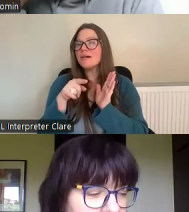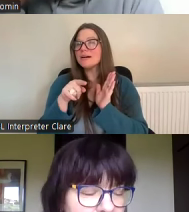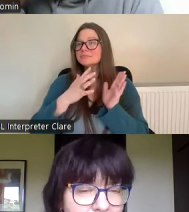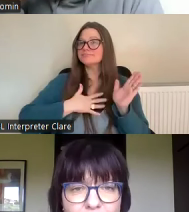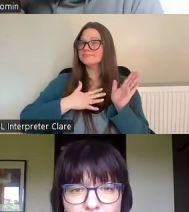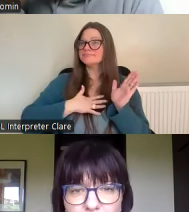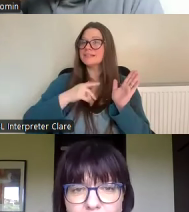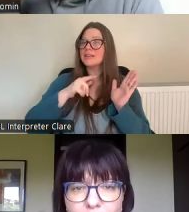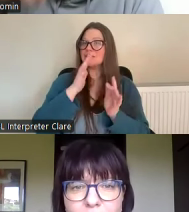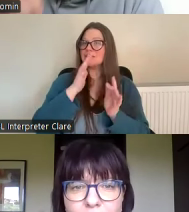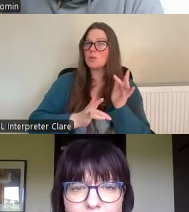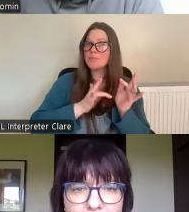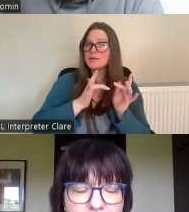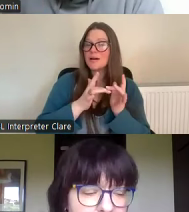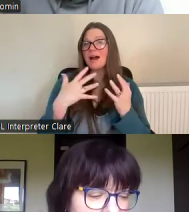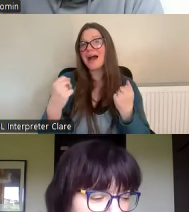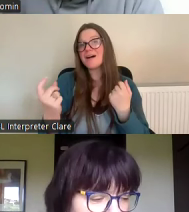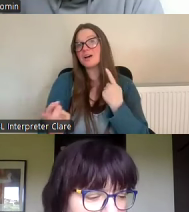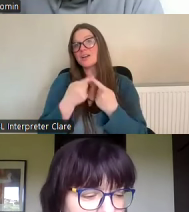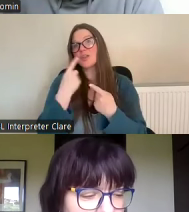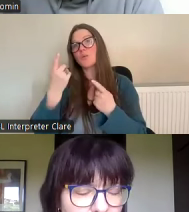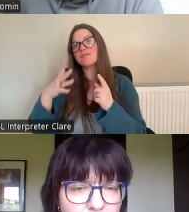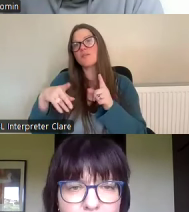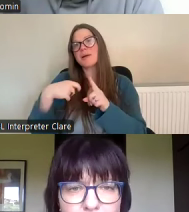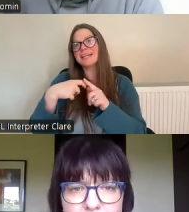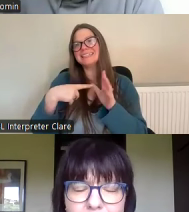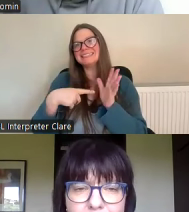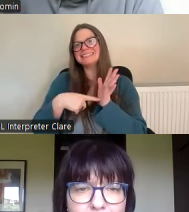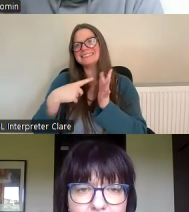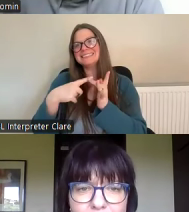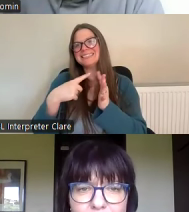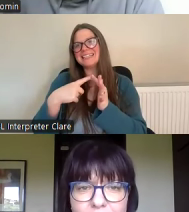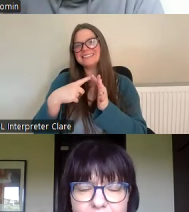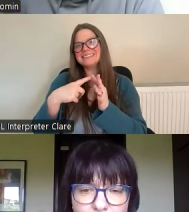there is another one coming from Katy Farrell about Beginner's Guide